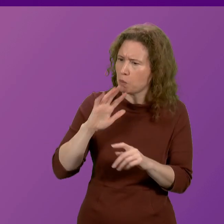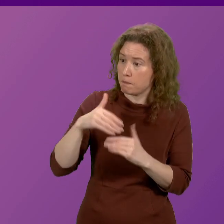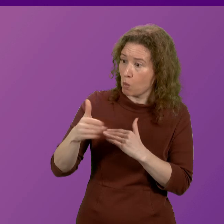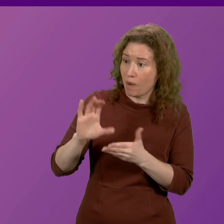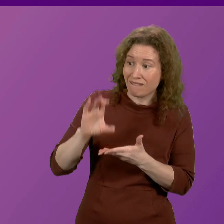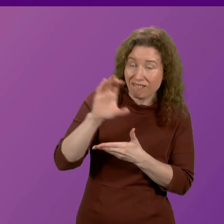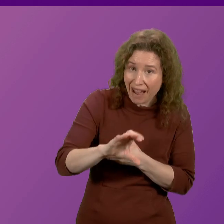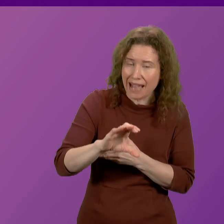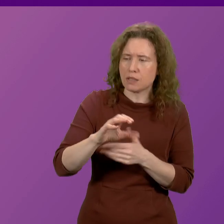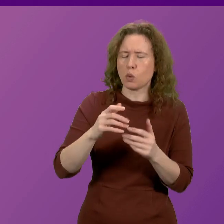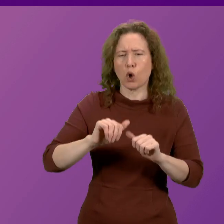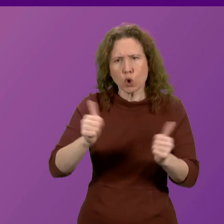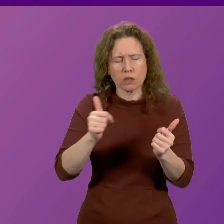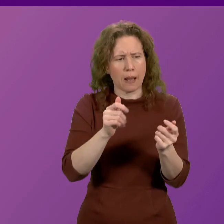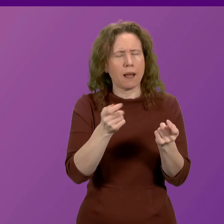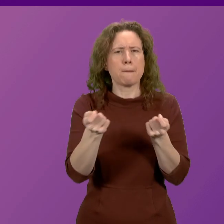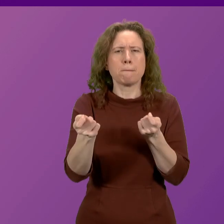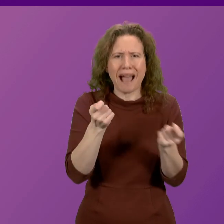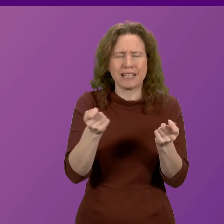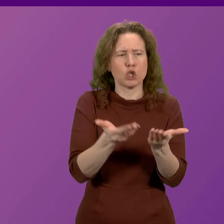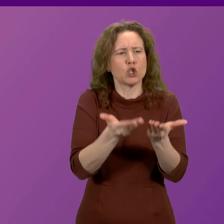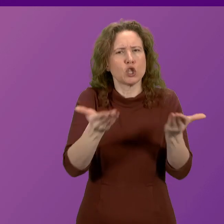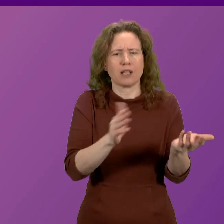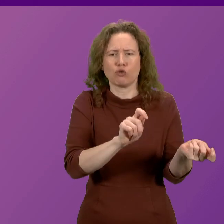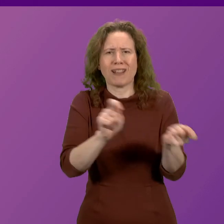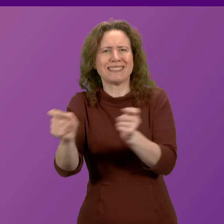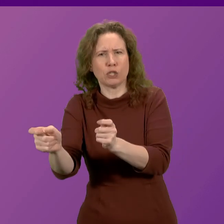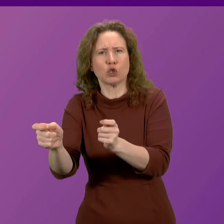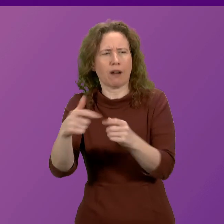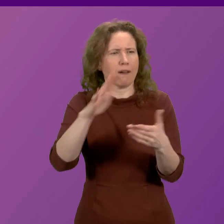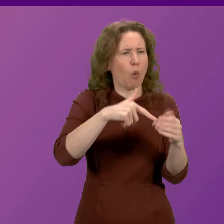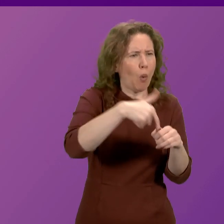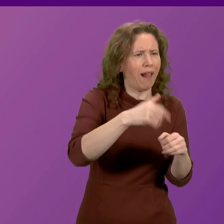in a managed just transition and about the benefits that that will bring to Scotland?